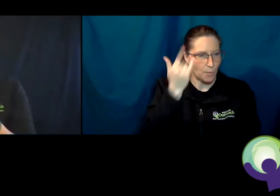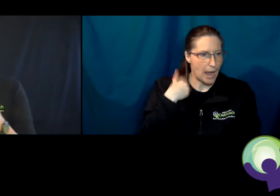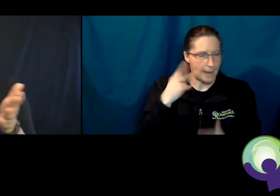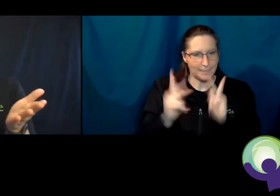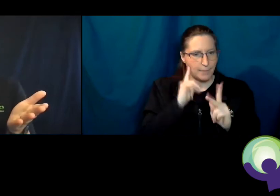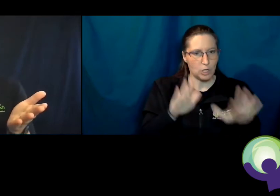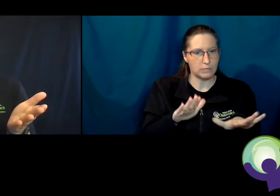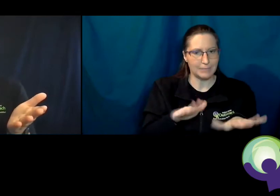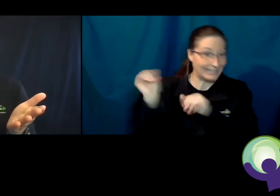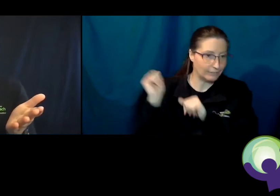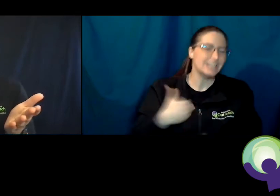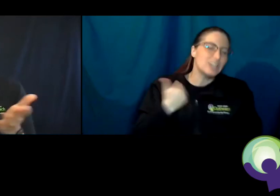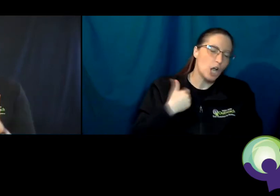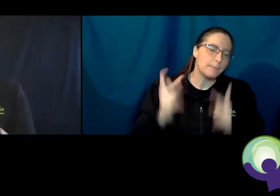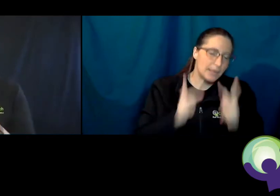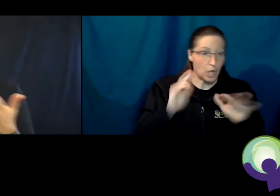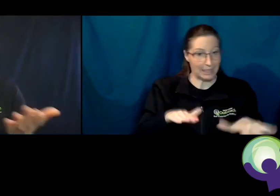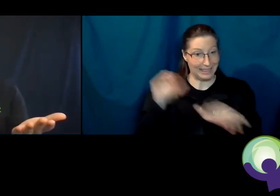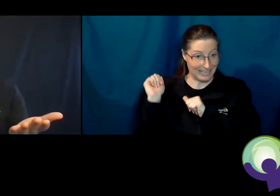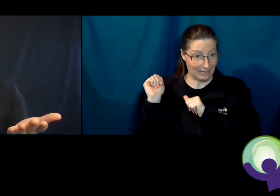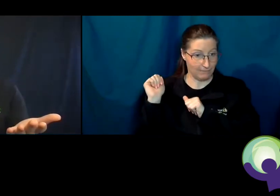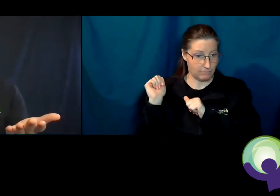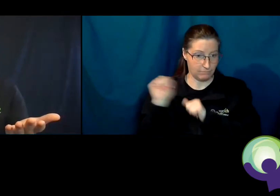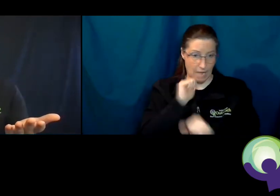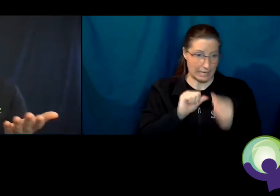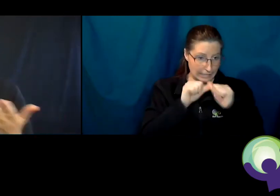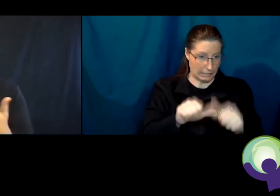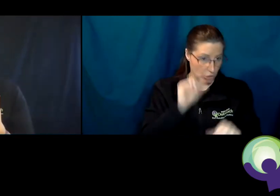or young employees tend to not continue at the company either